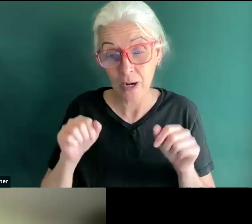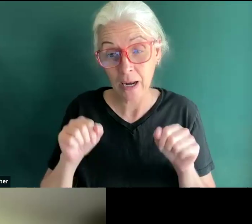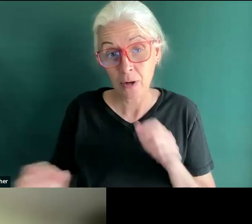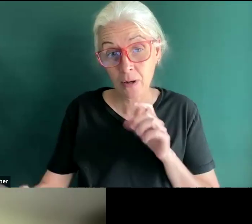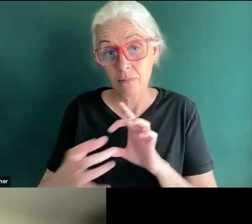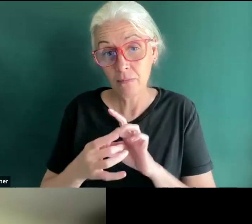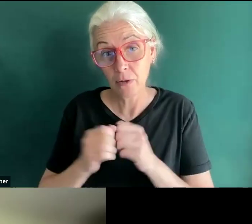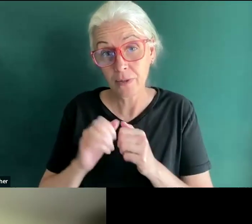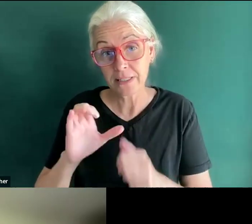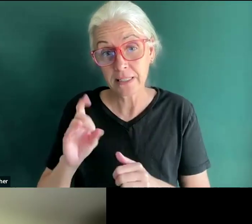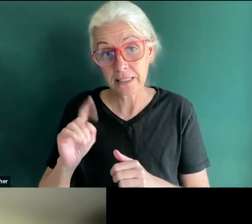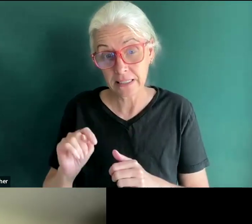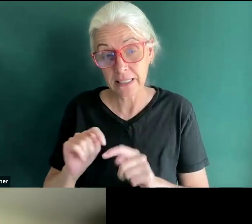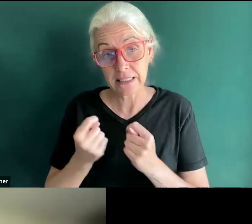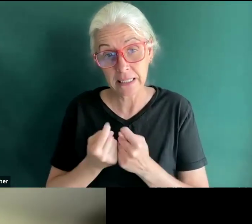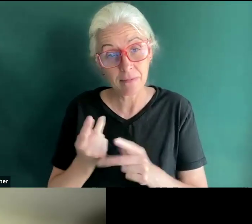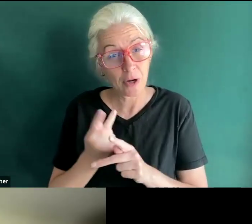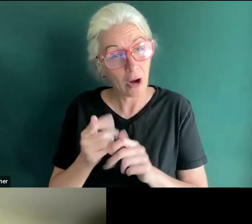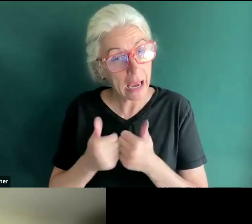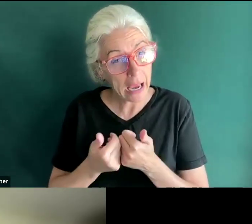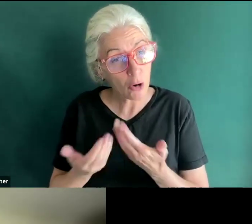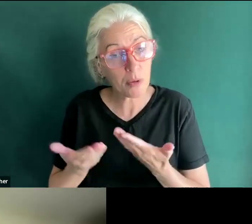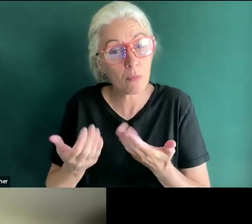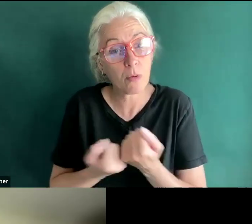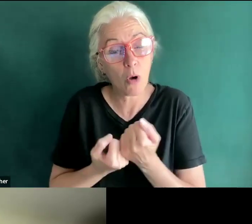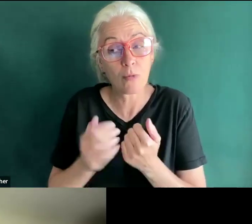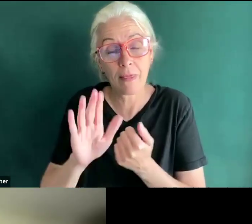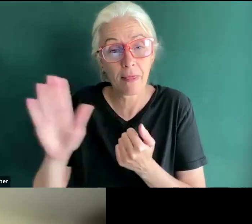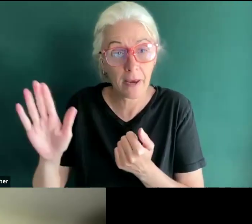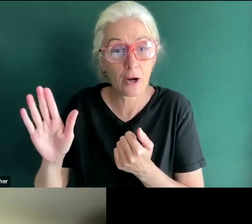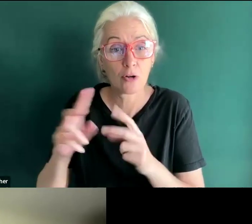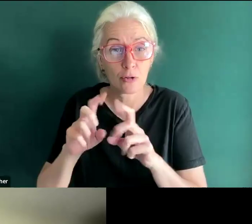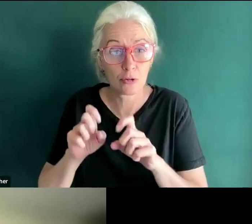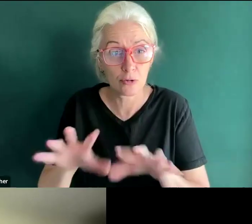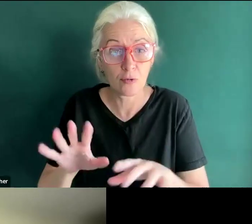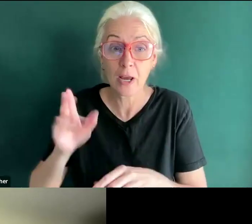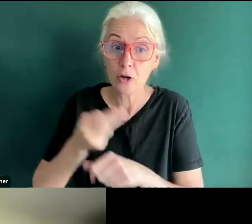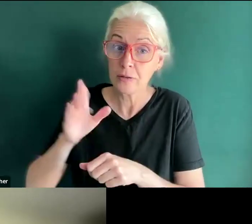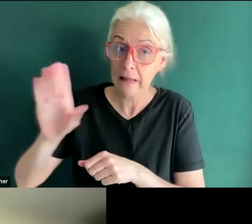with the CDT team and figure out how can we promote their survey and utilize that data to help